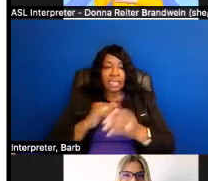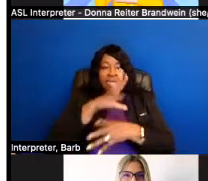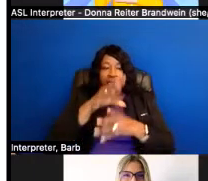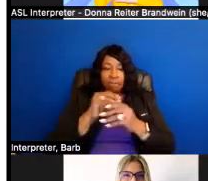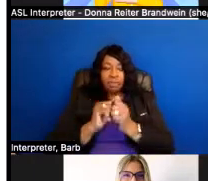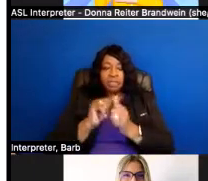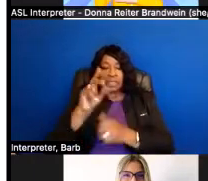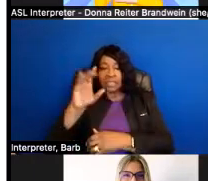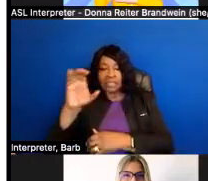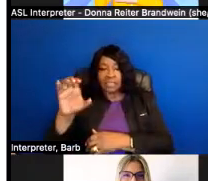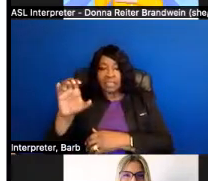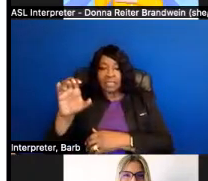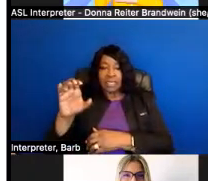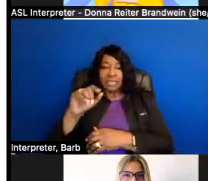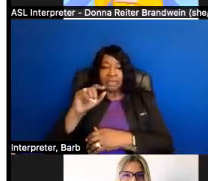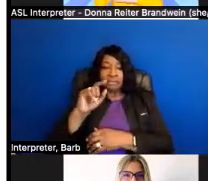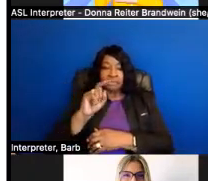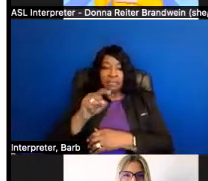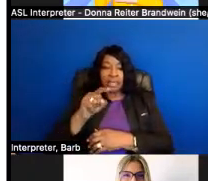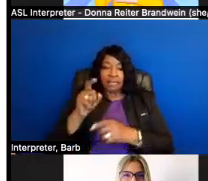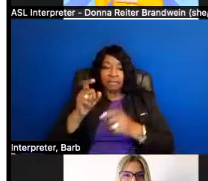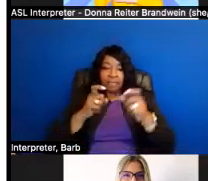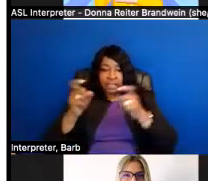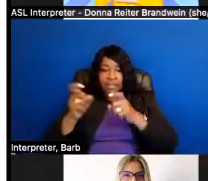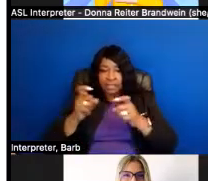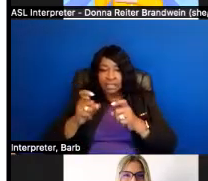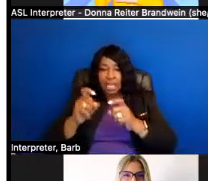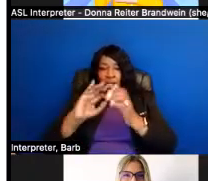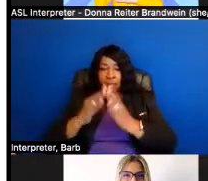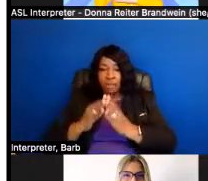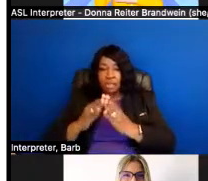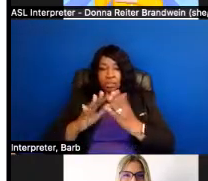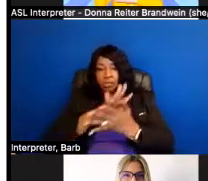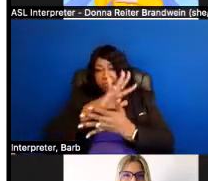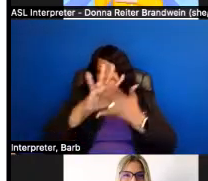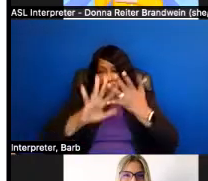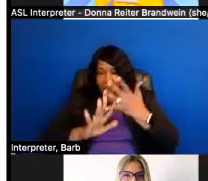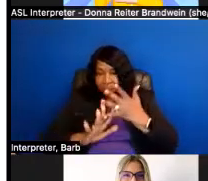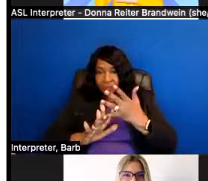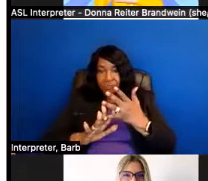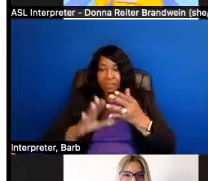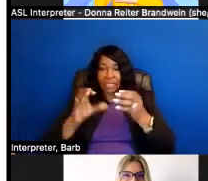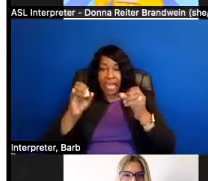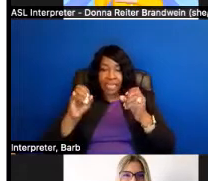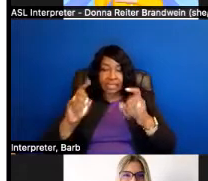across disciplines and academic levels. So I understood that as being different